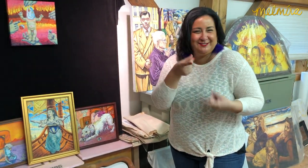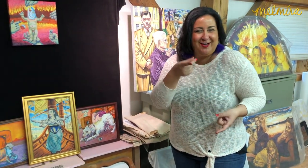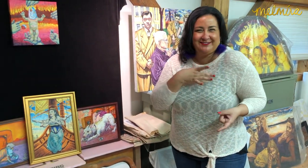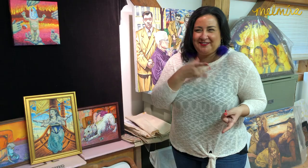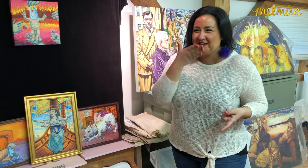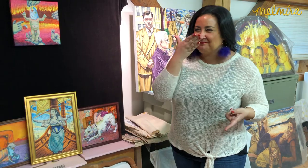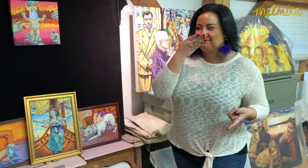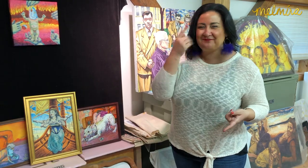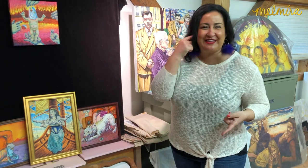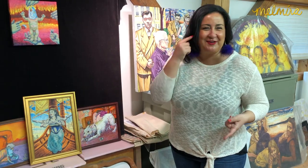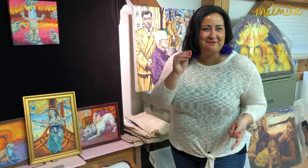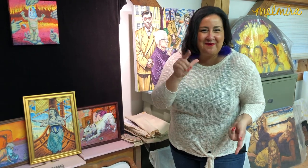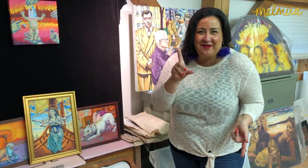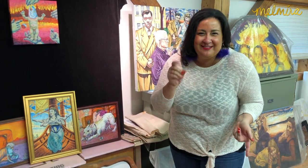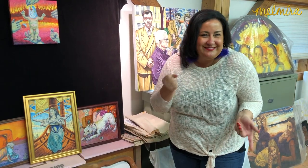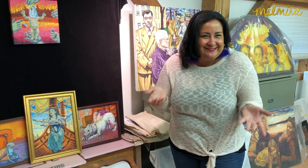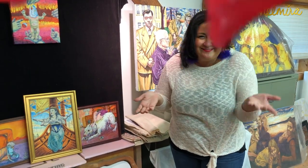with dogs liking the smell of ear molds!